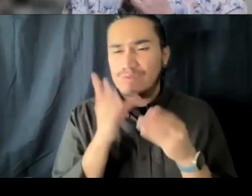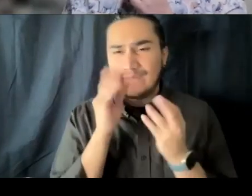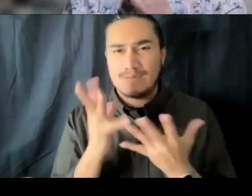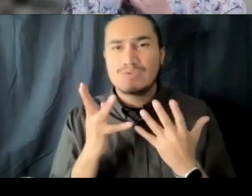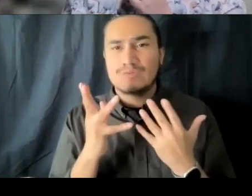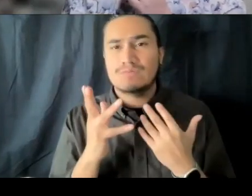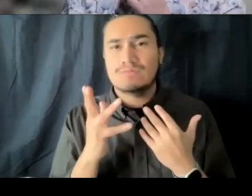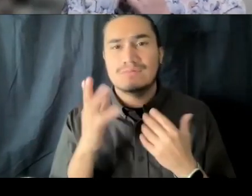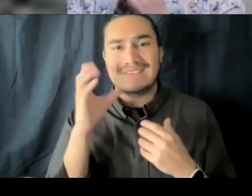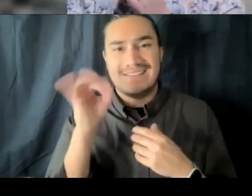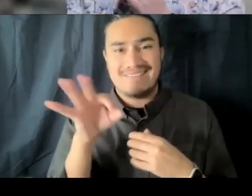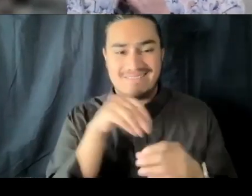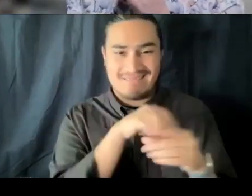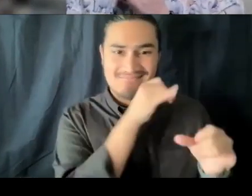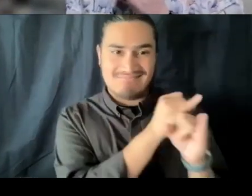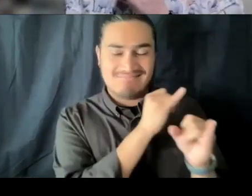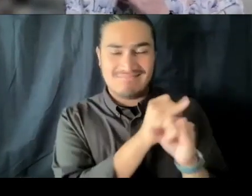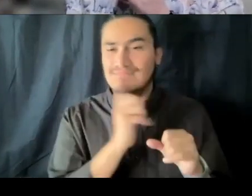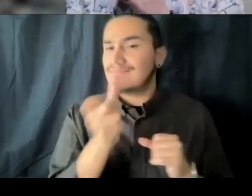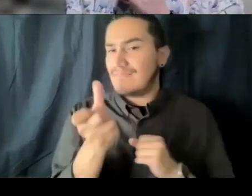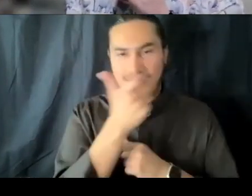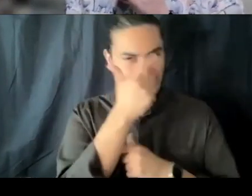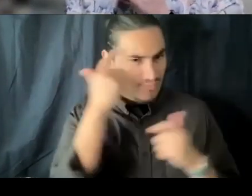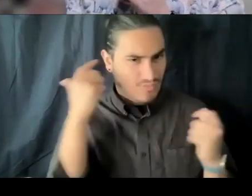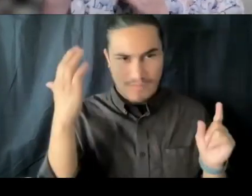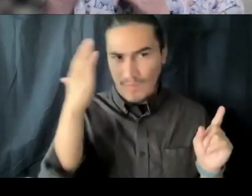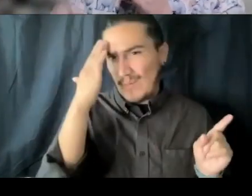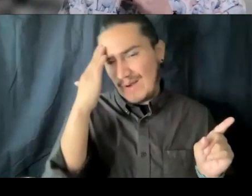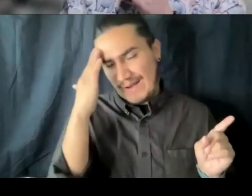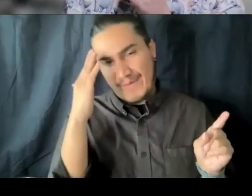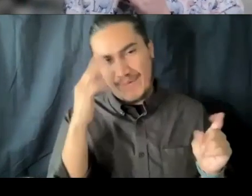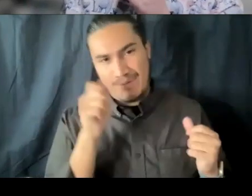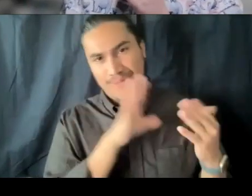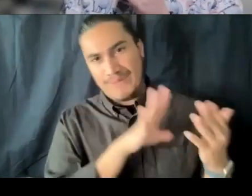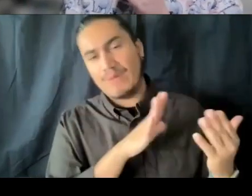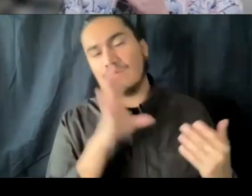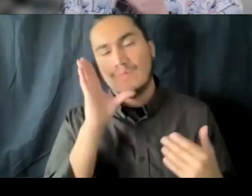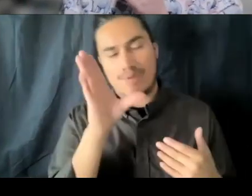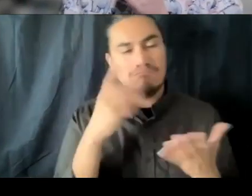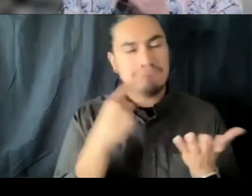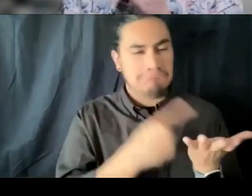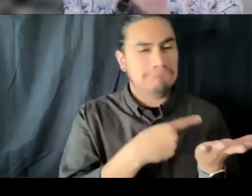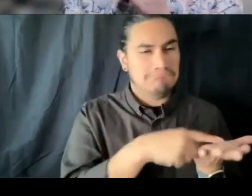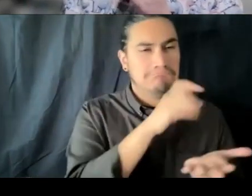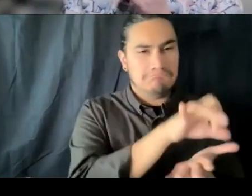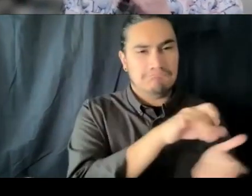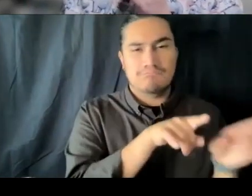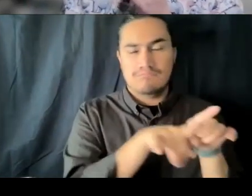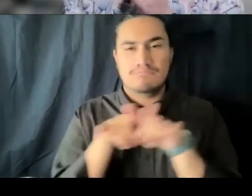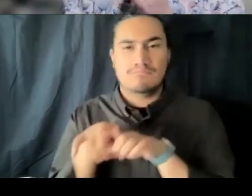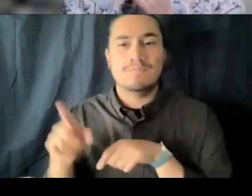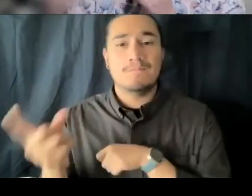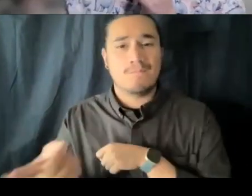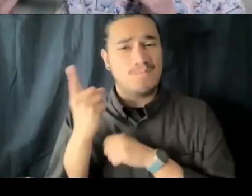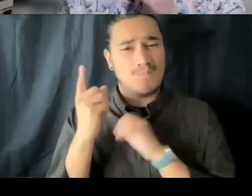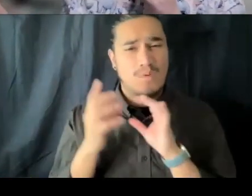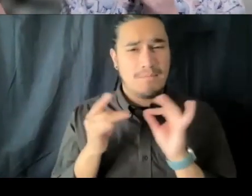how to do that. So we'll pin that question too. One comment is,